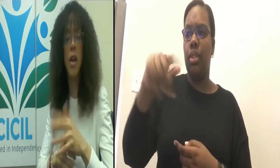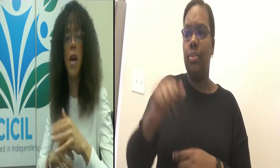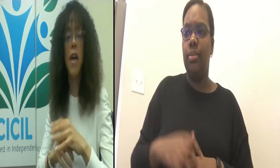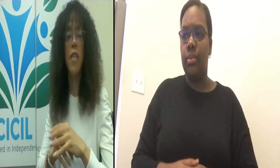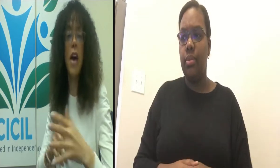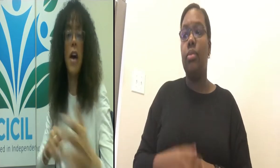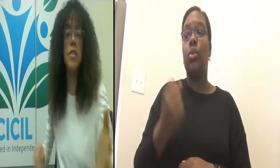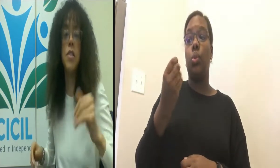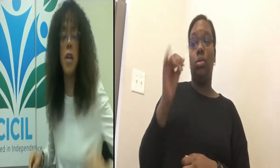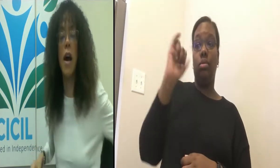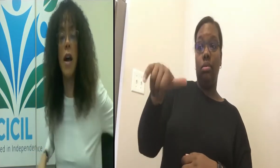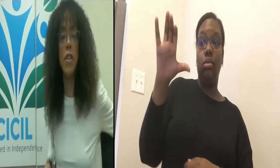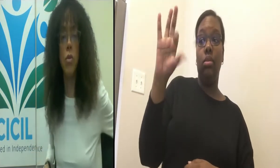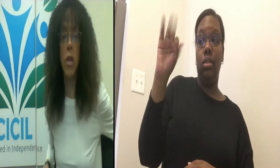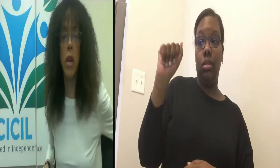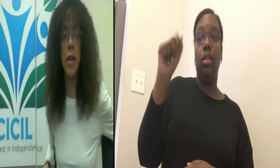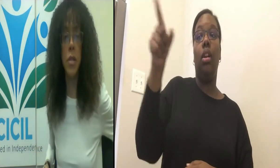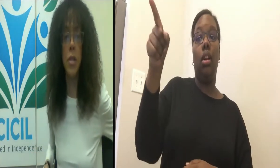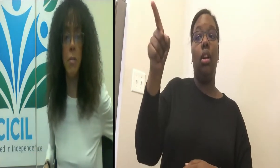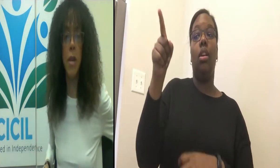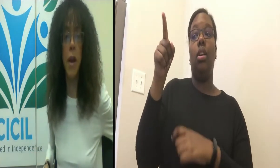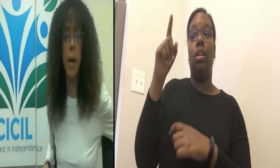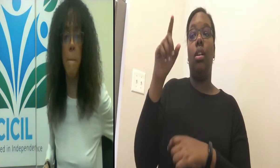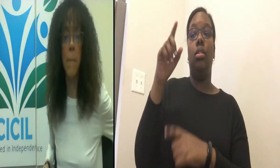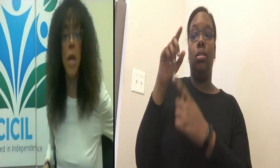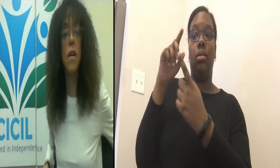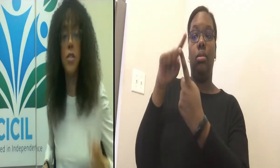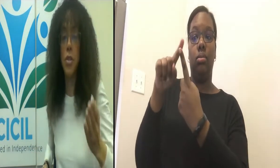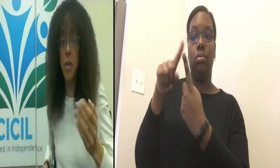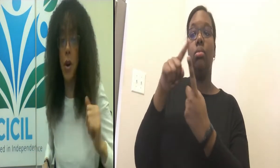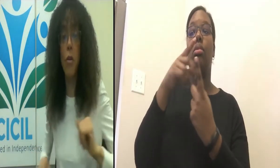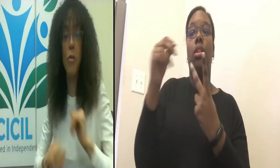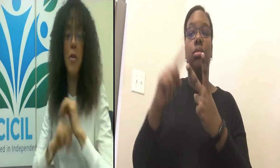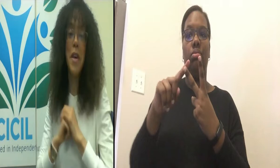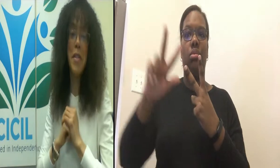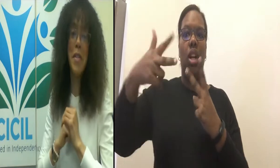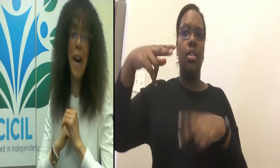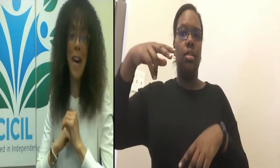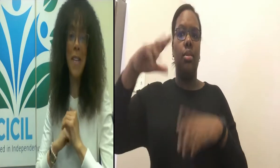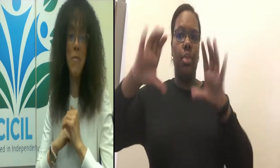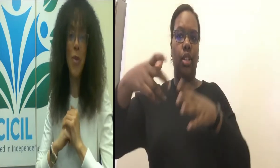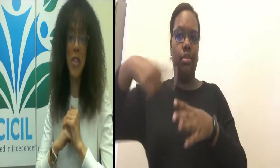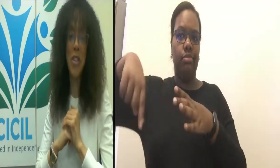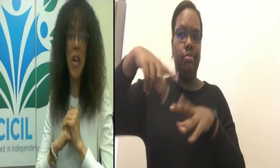interested being a treasurer for a board of an organization that does not utilize